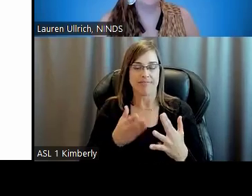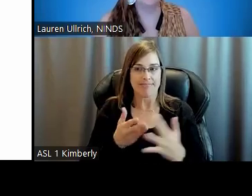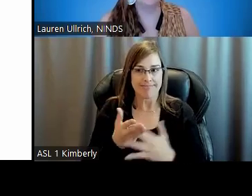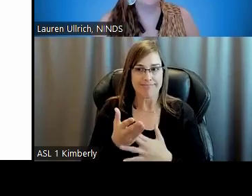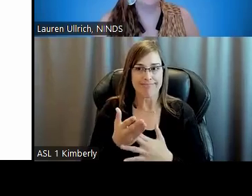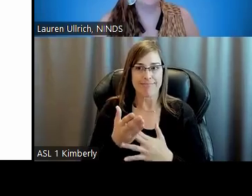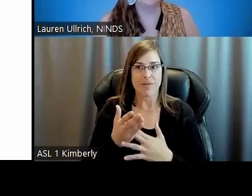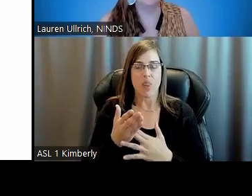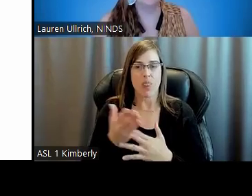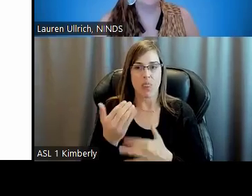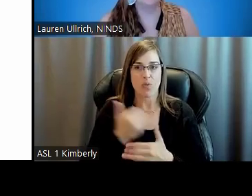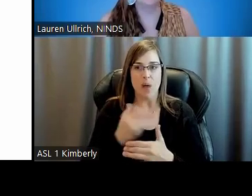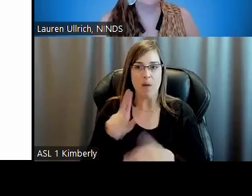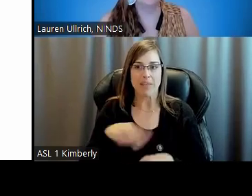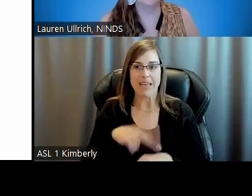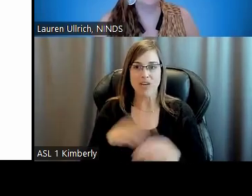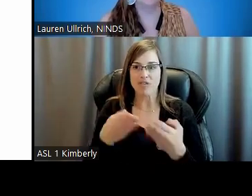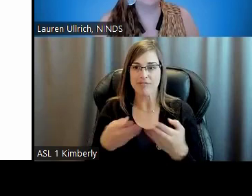So just be mindful of that in terms of timelines.